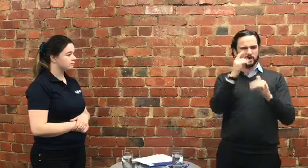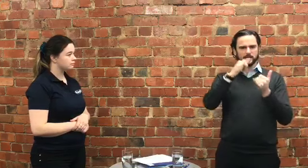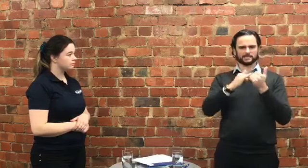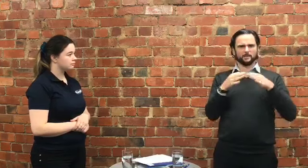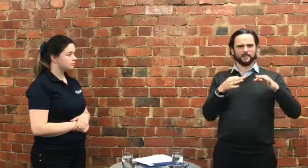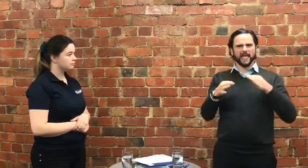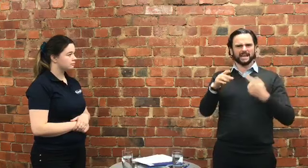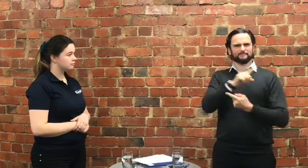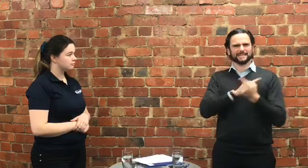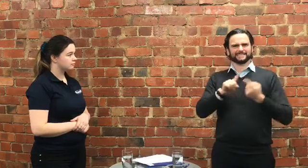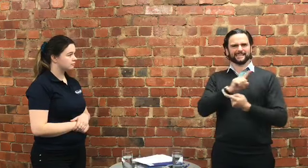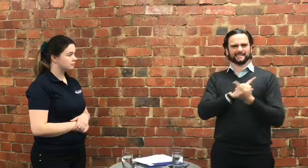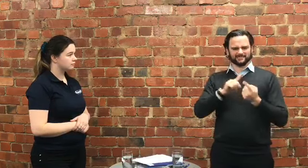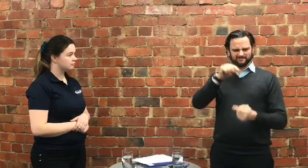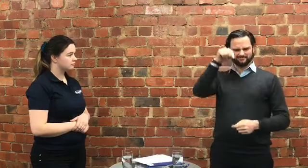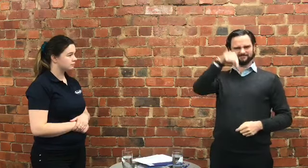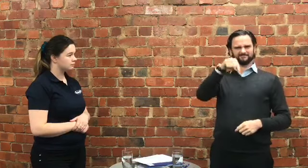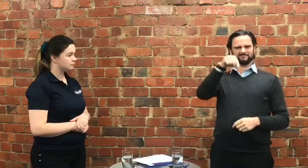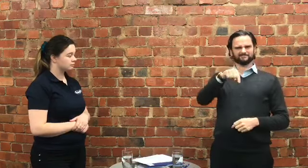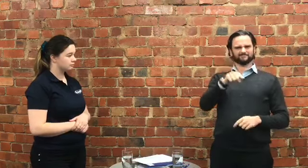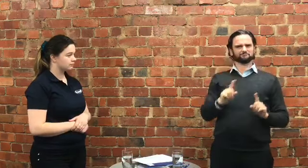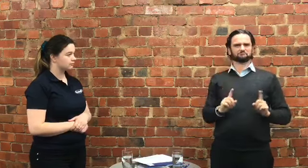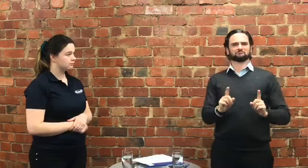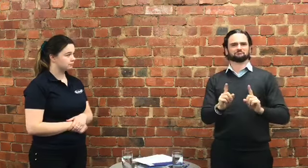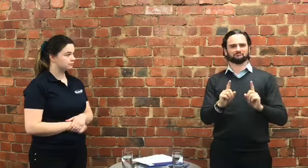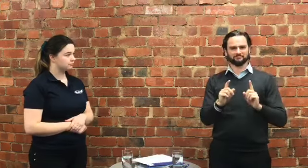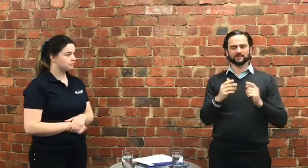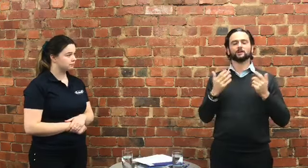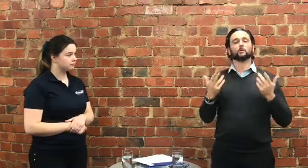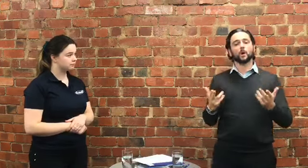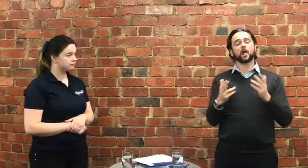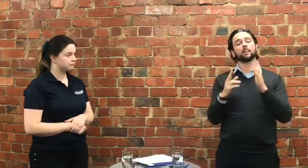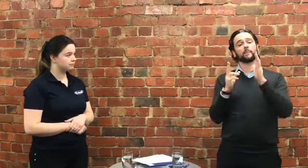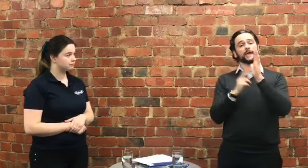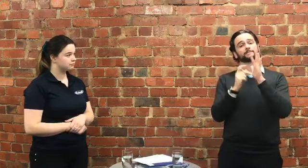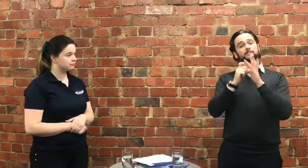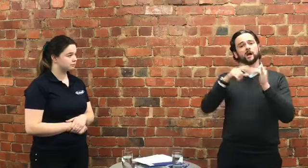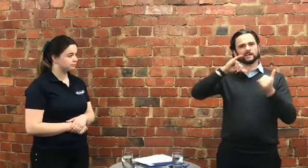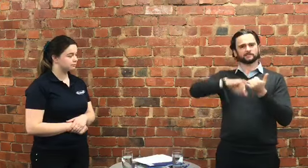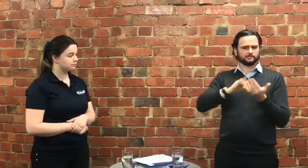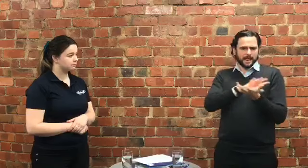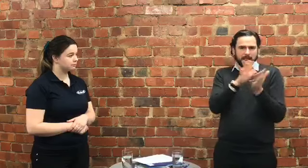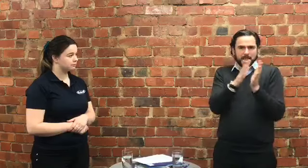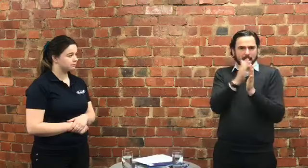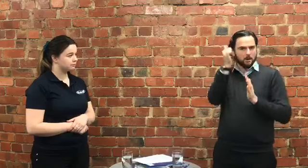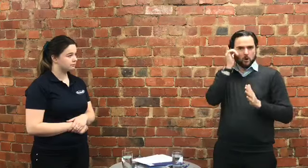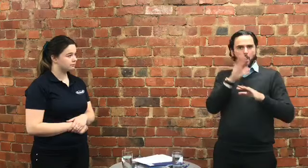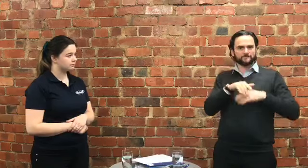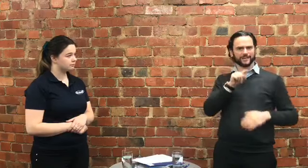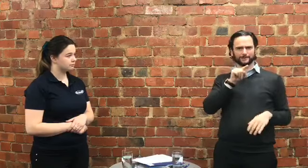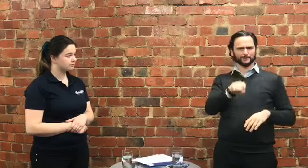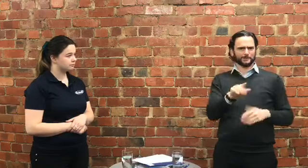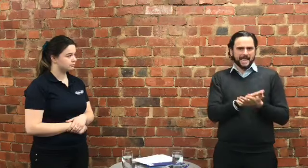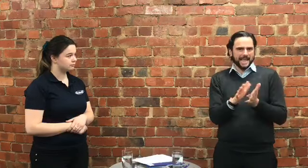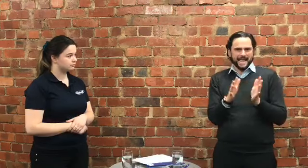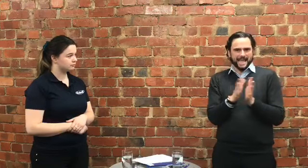So, I've said twice now, I've mentioned the NDIS planning. So, we'll talk about that a little bit.